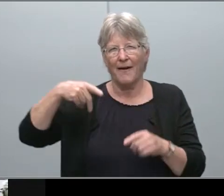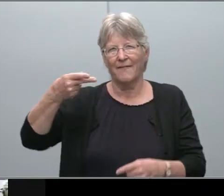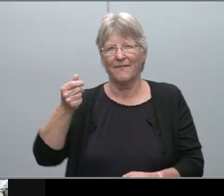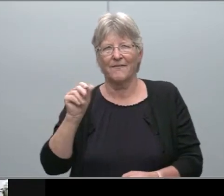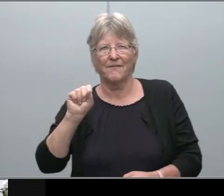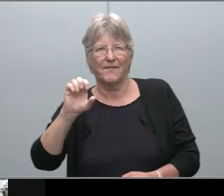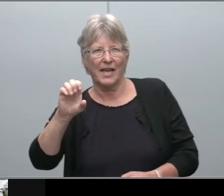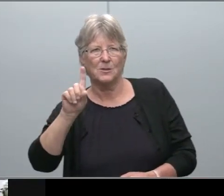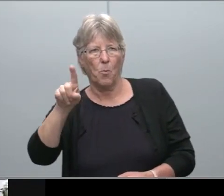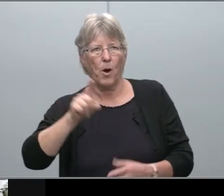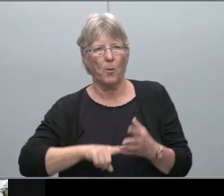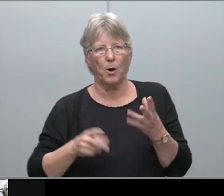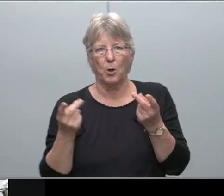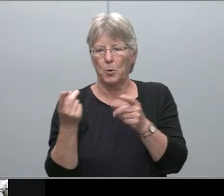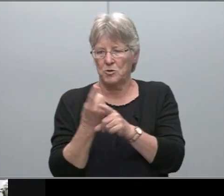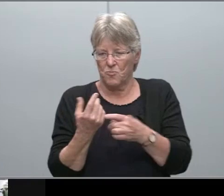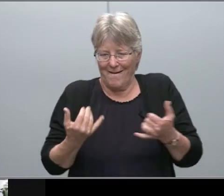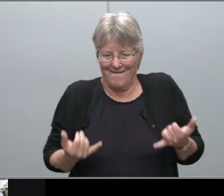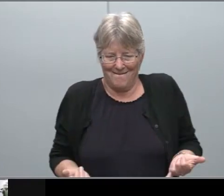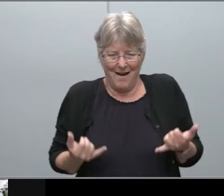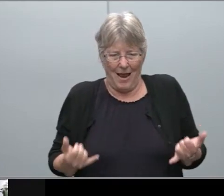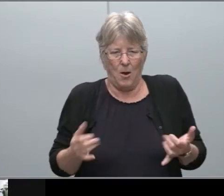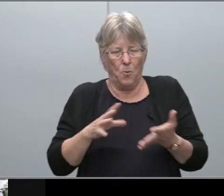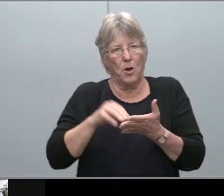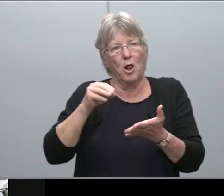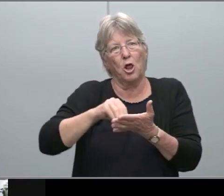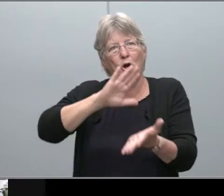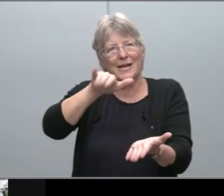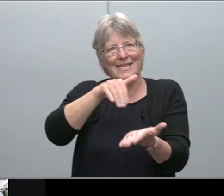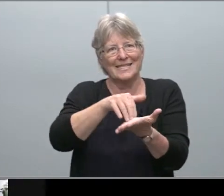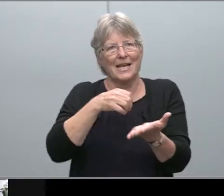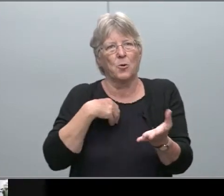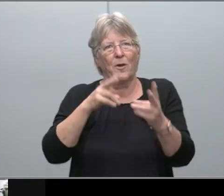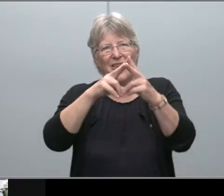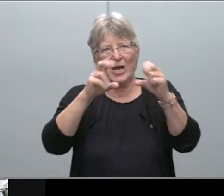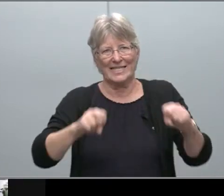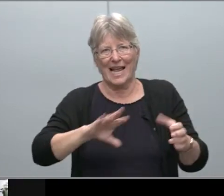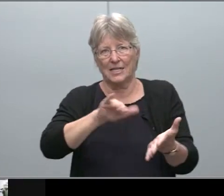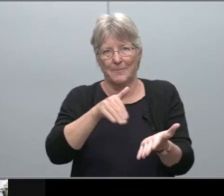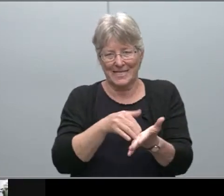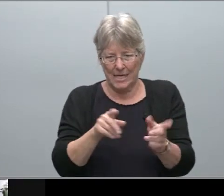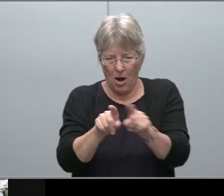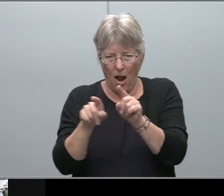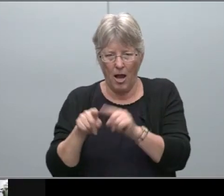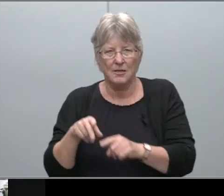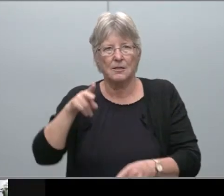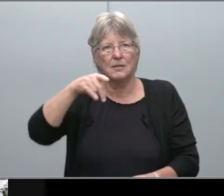we'll get hit with additional information from public health, which makes us pivot and have to switch plans.